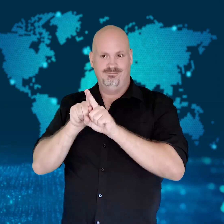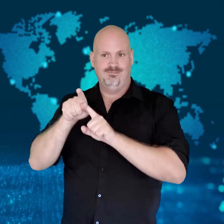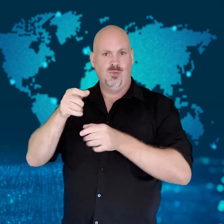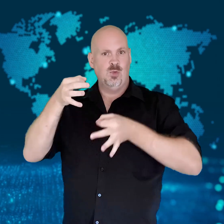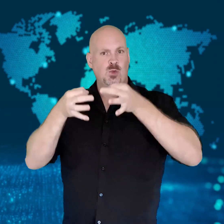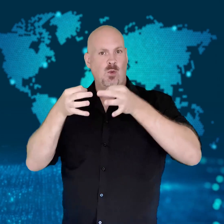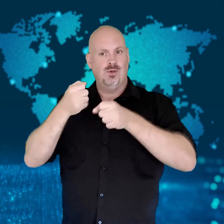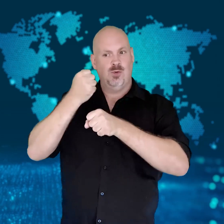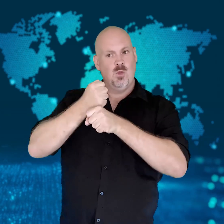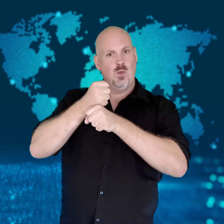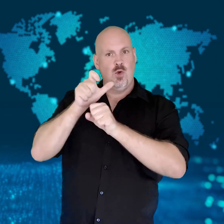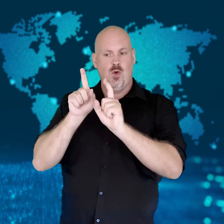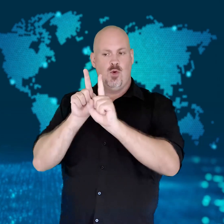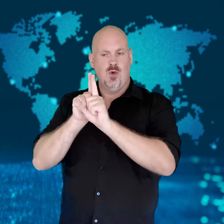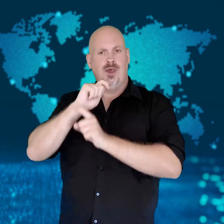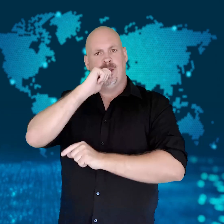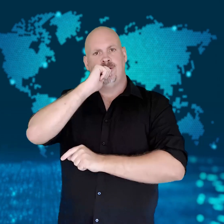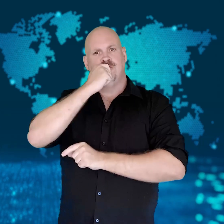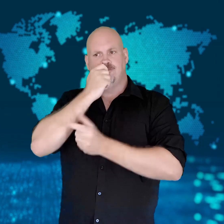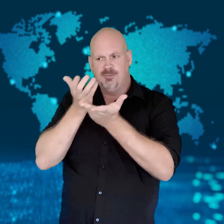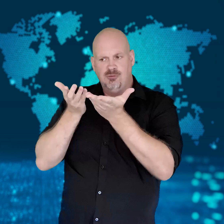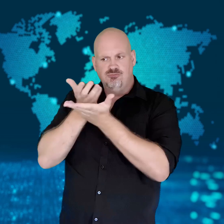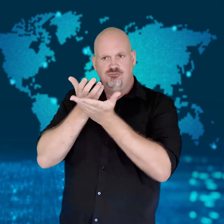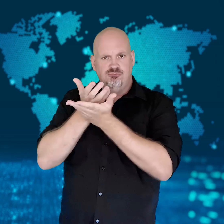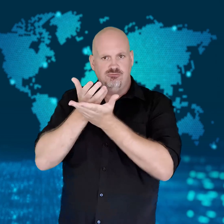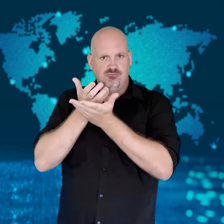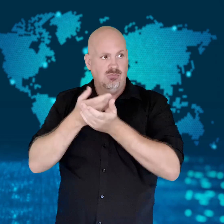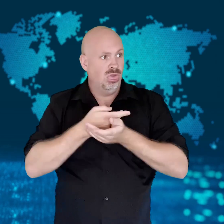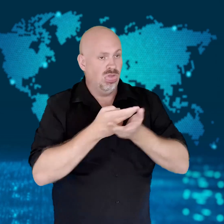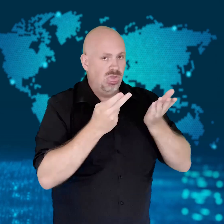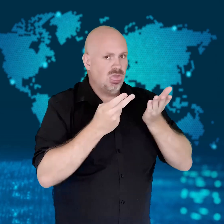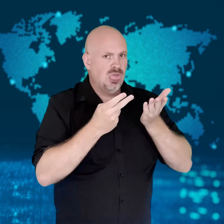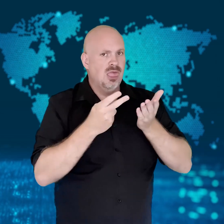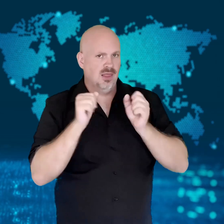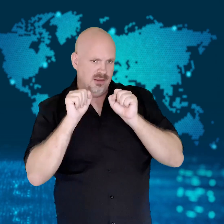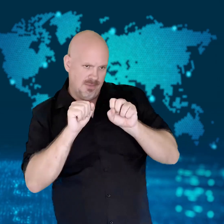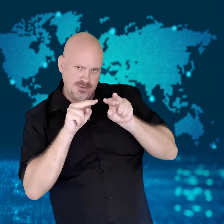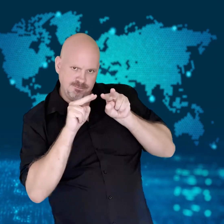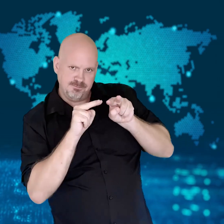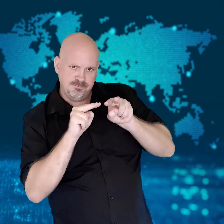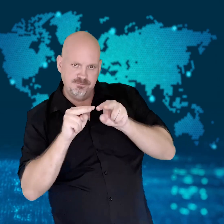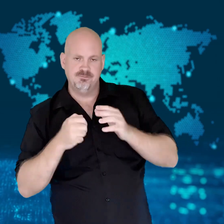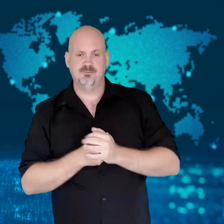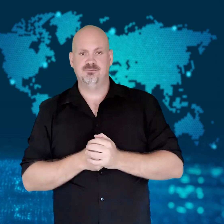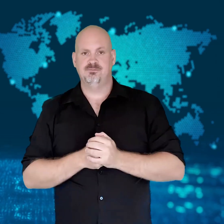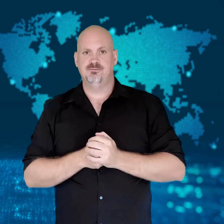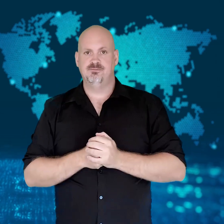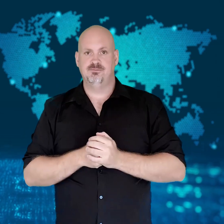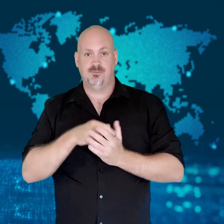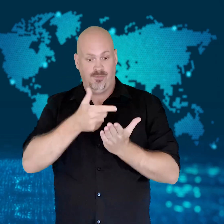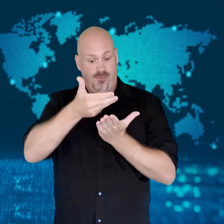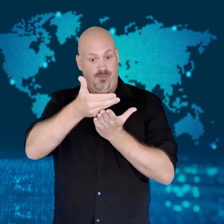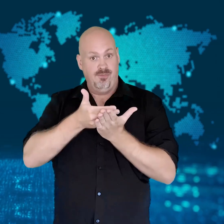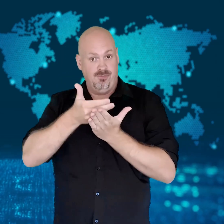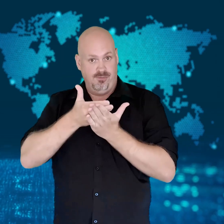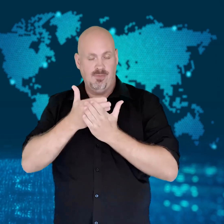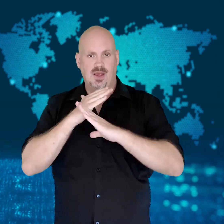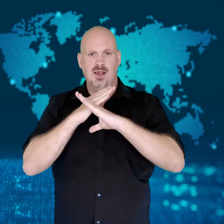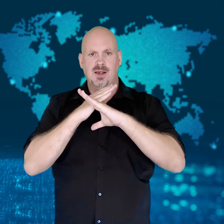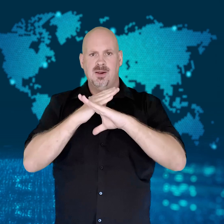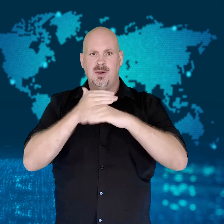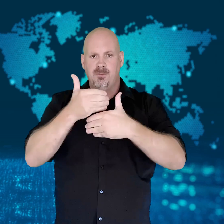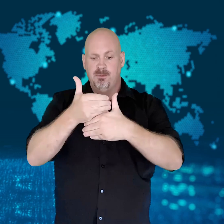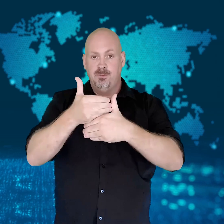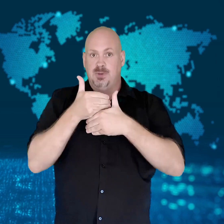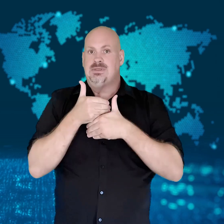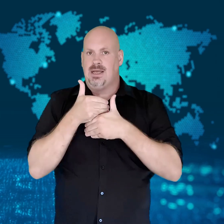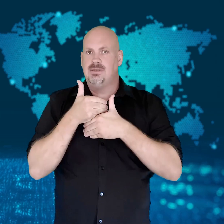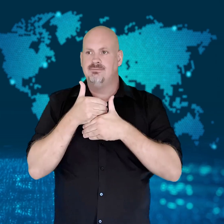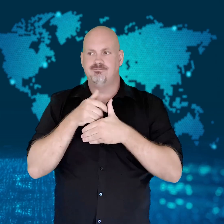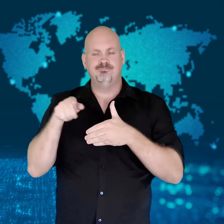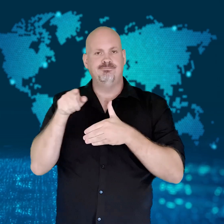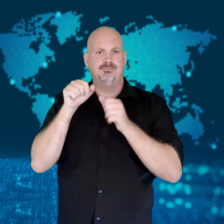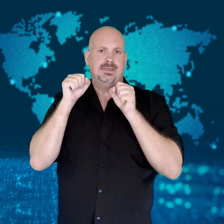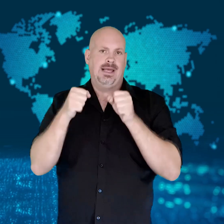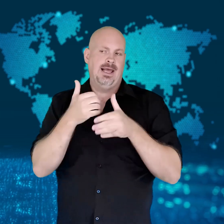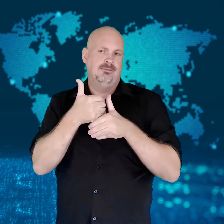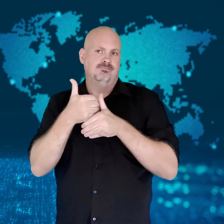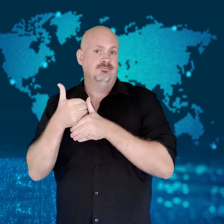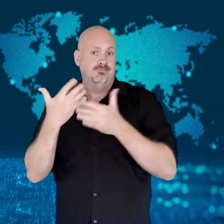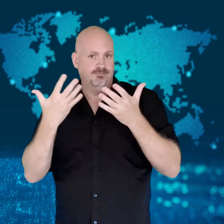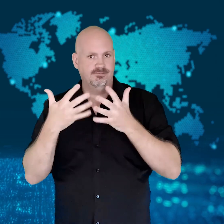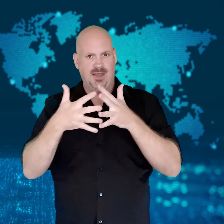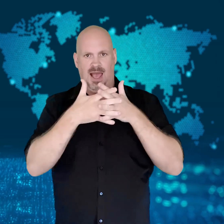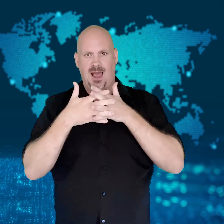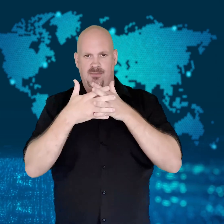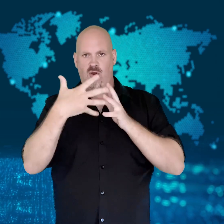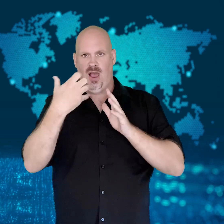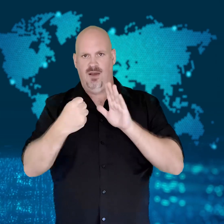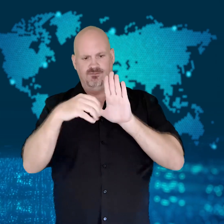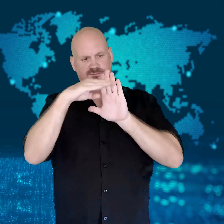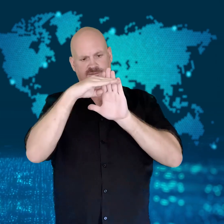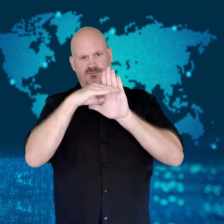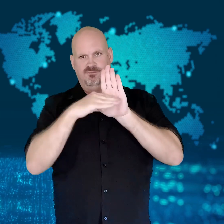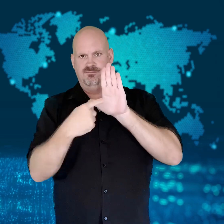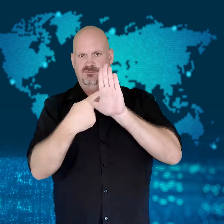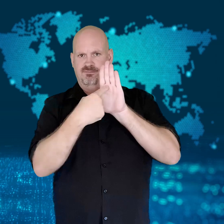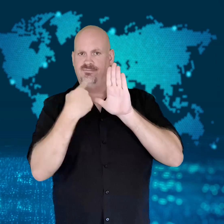Those records would be protected because of a US law that allows people